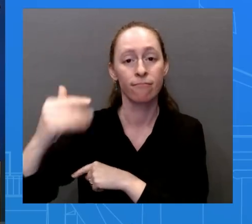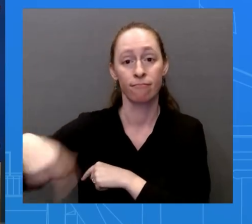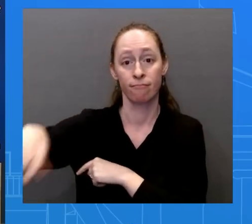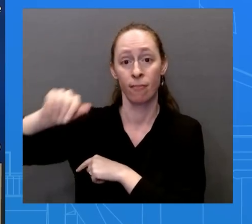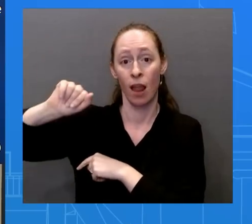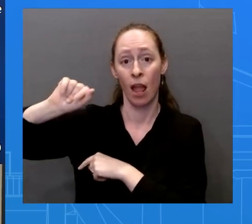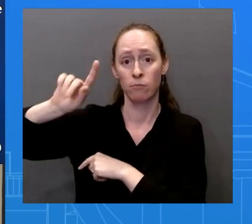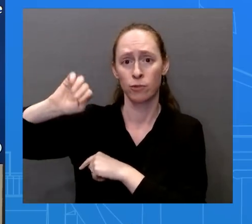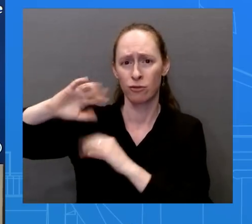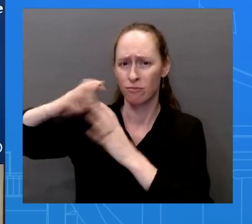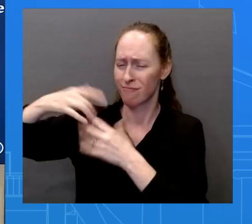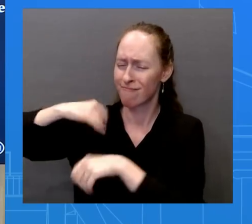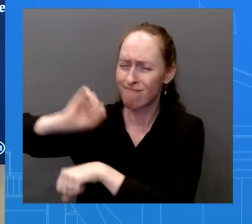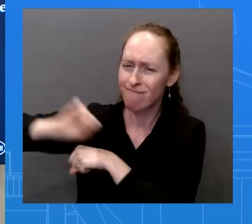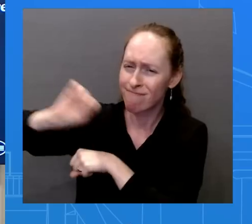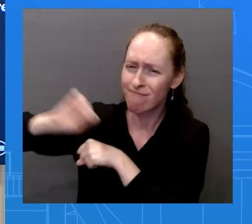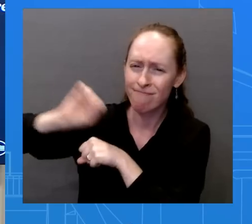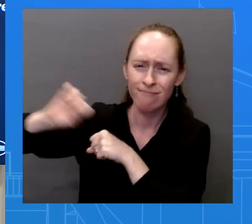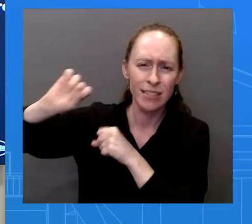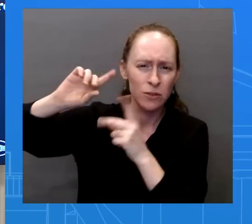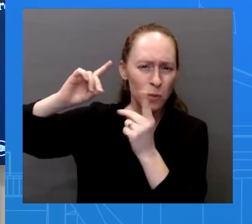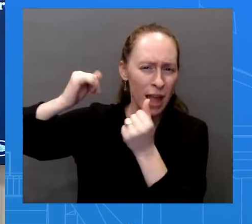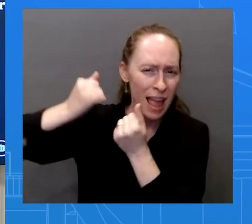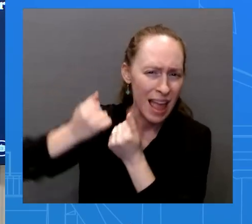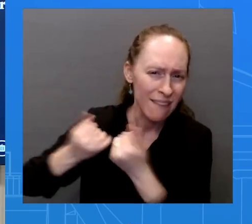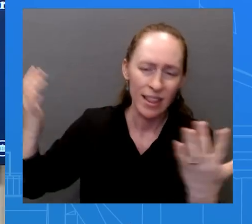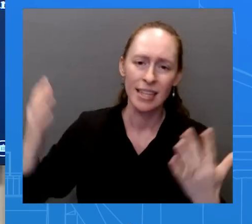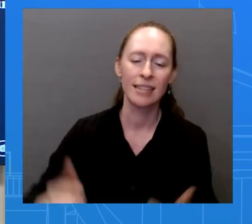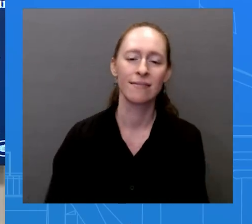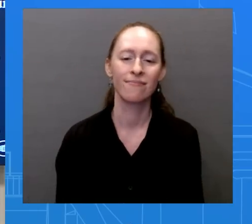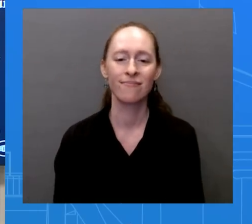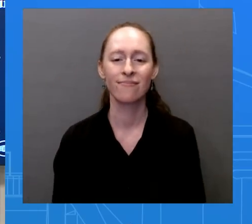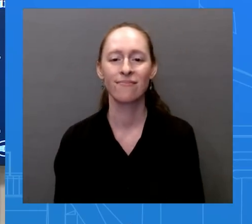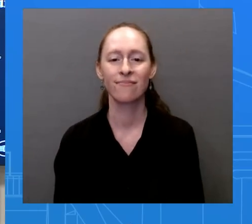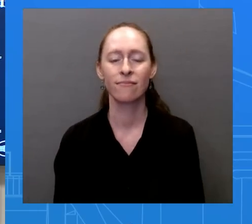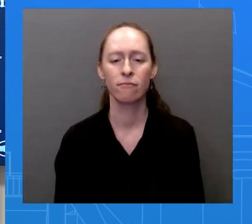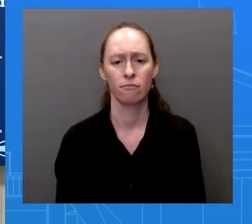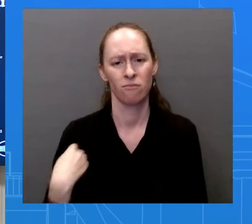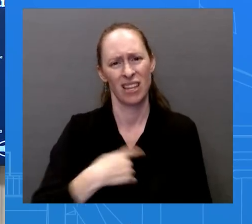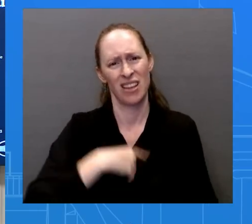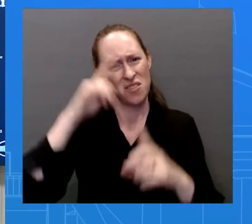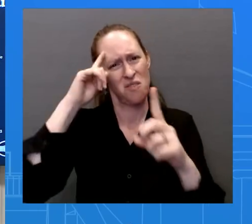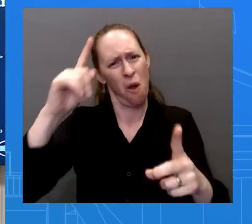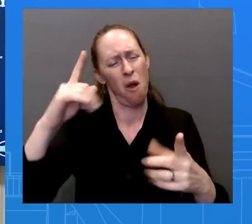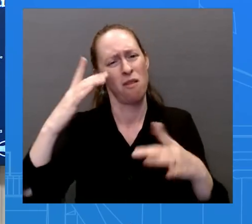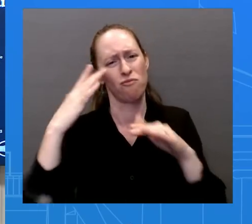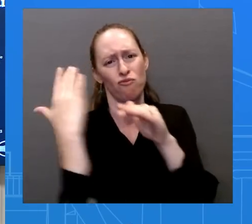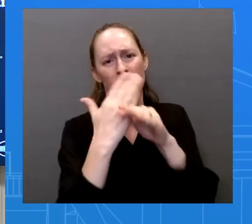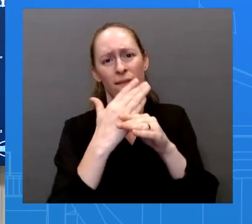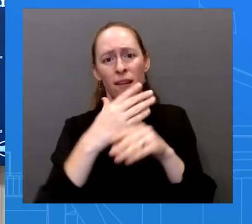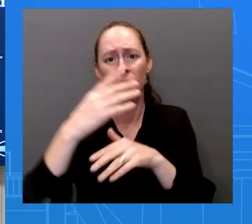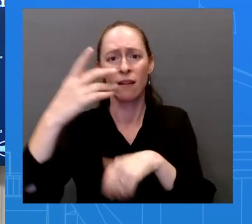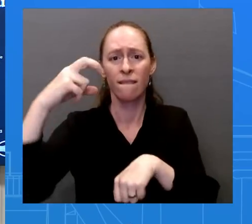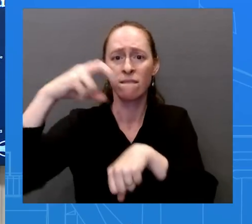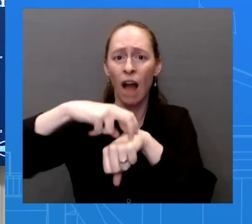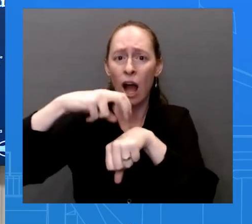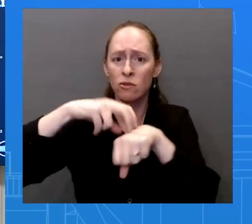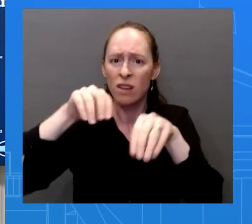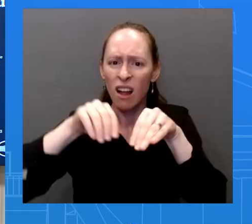not just us in the administration, but Congress and the American people -- I remain incredibly confident we can manage this virus